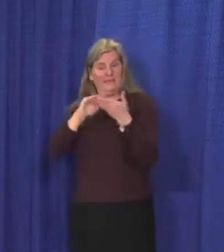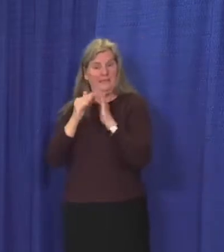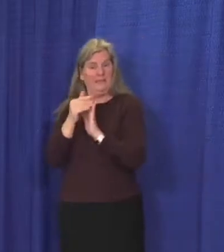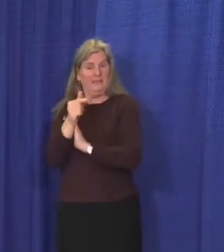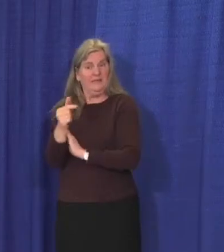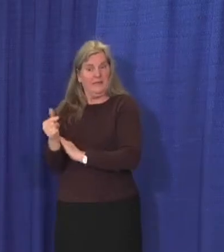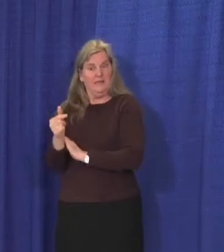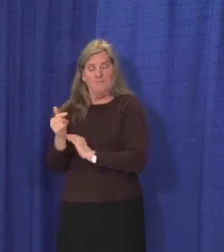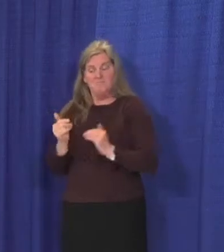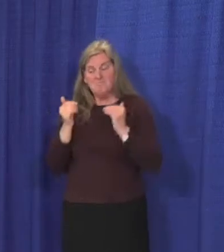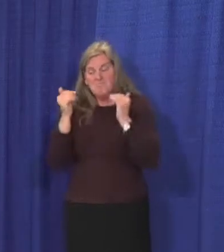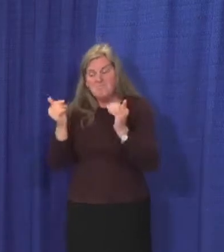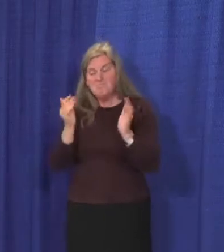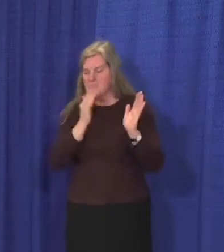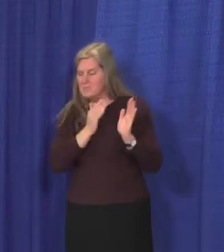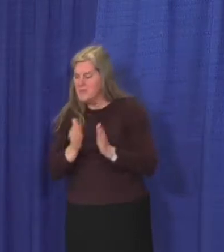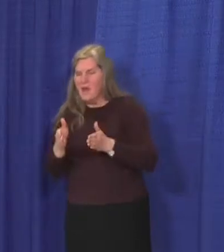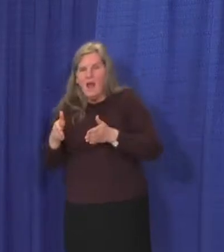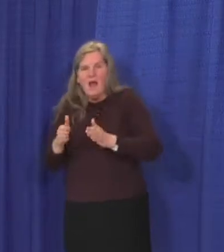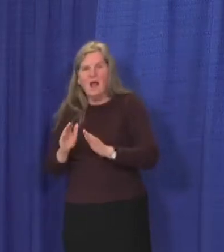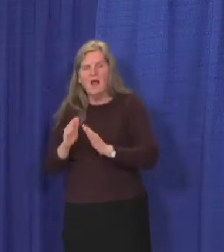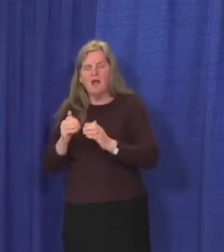Whitehorse moving towards plans